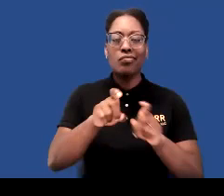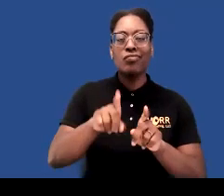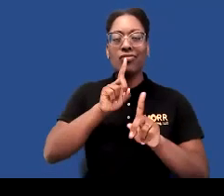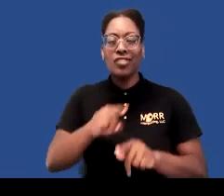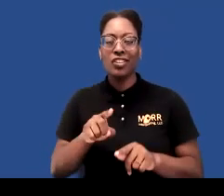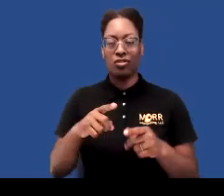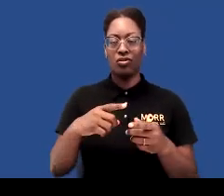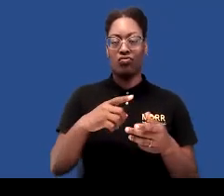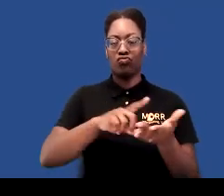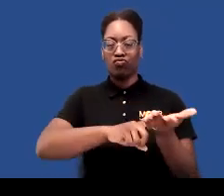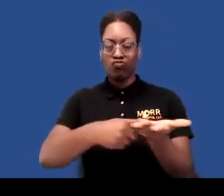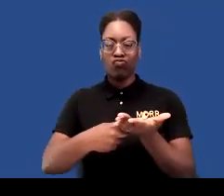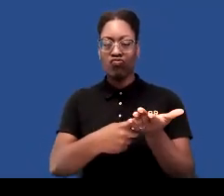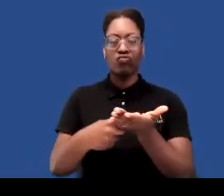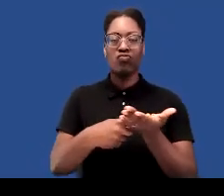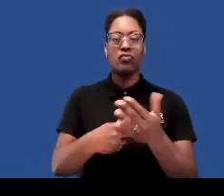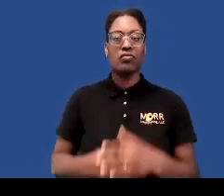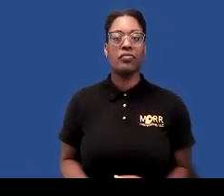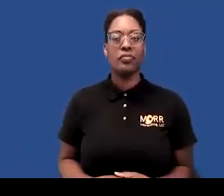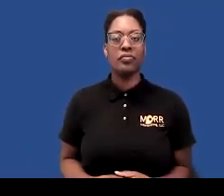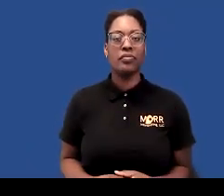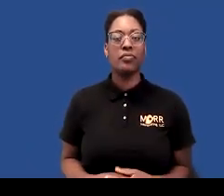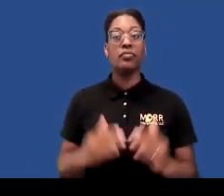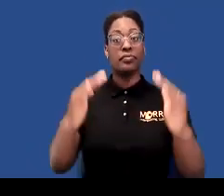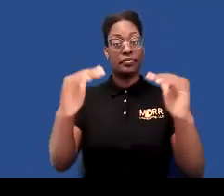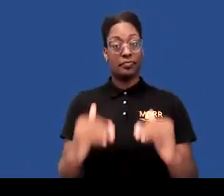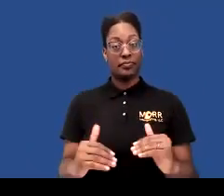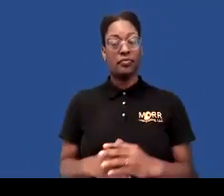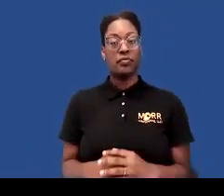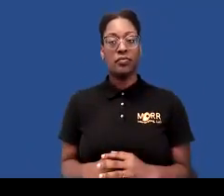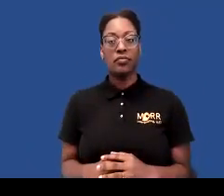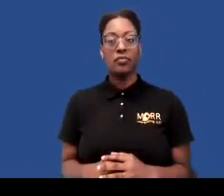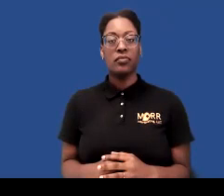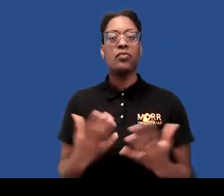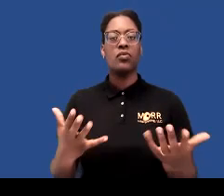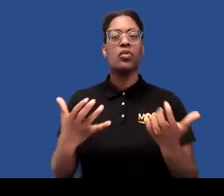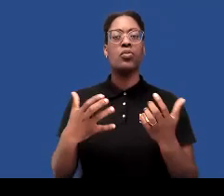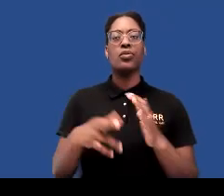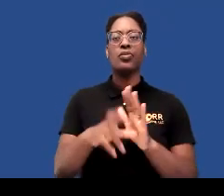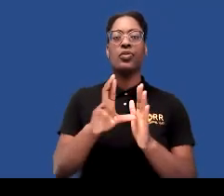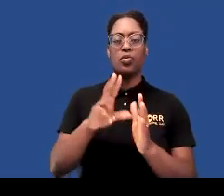So, next slide. And just to go over participation really quickly